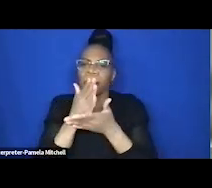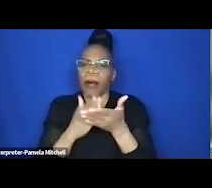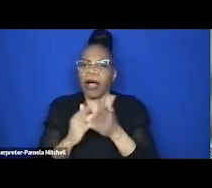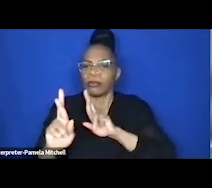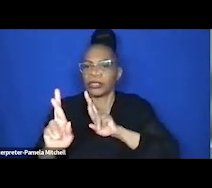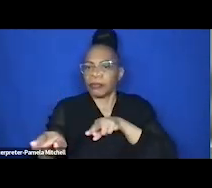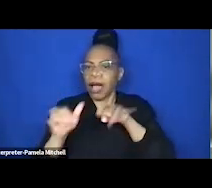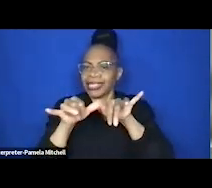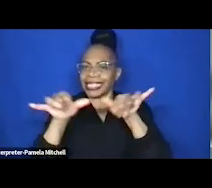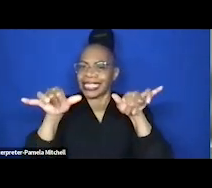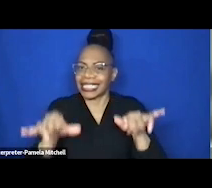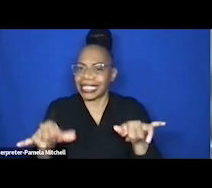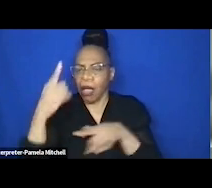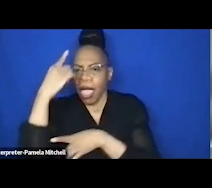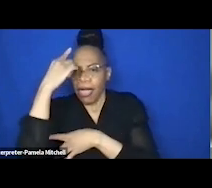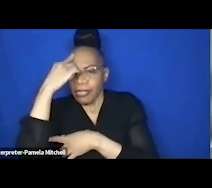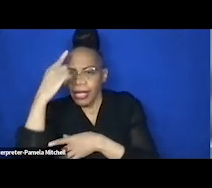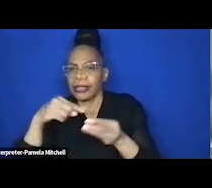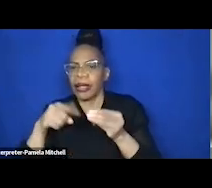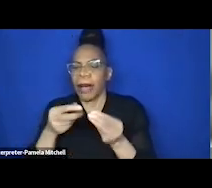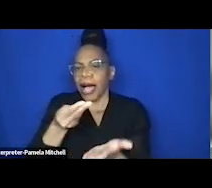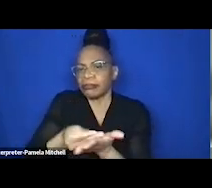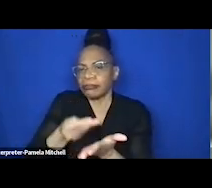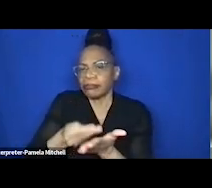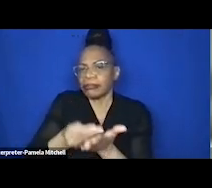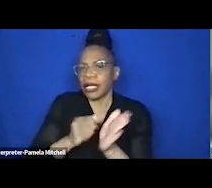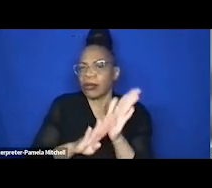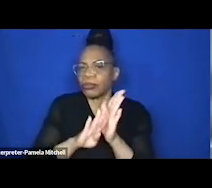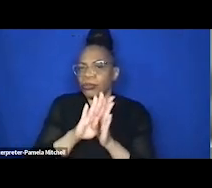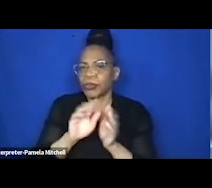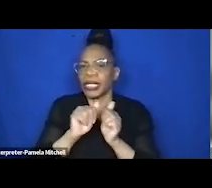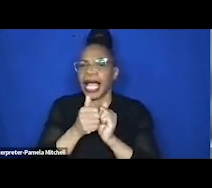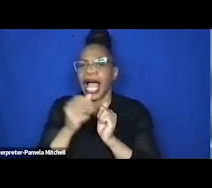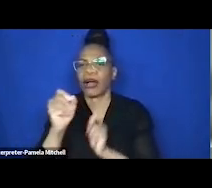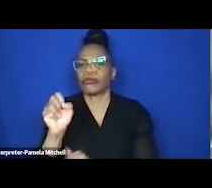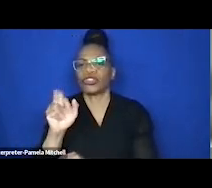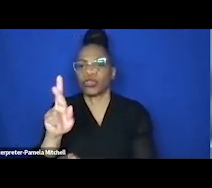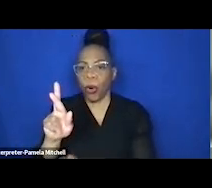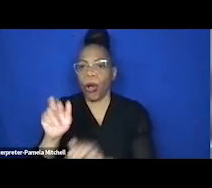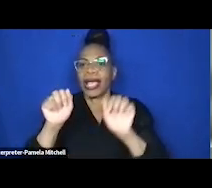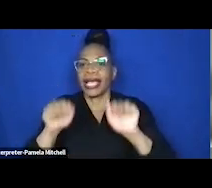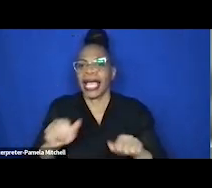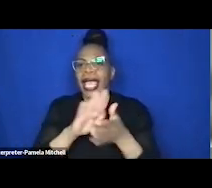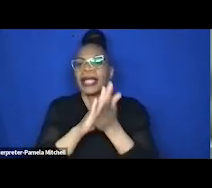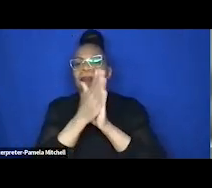really thinking about income growth, and thinking about how SOAR can be a tool that CoCs can really consider using